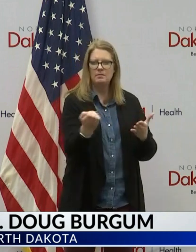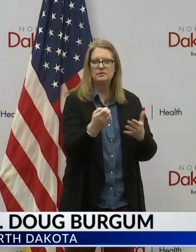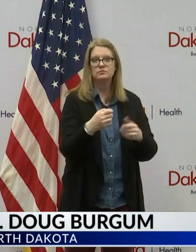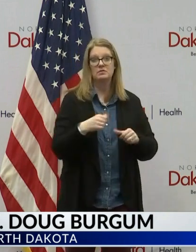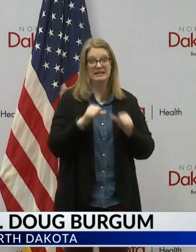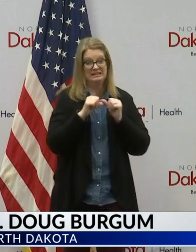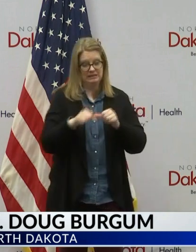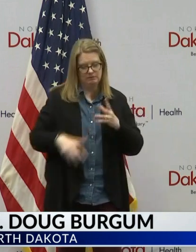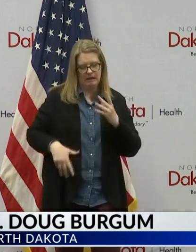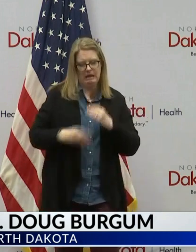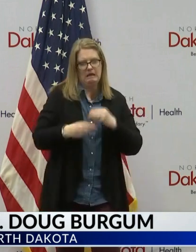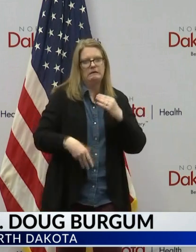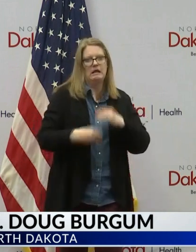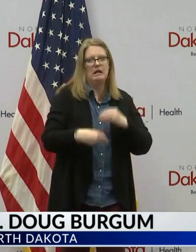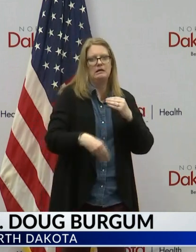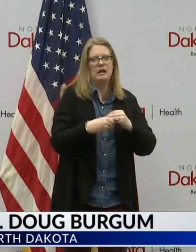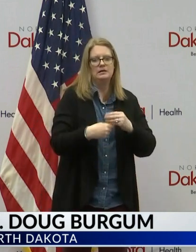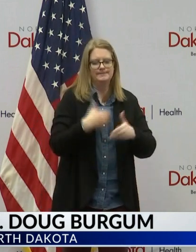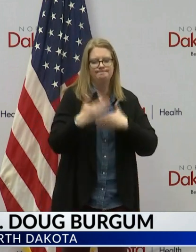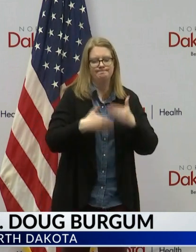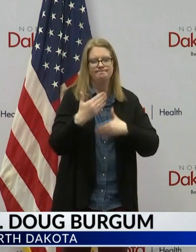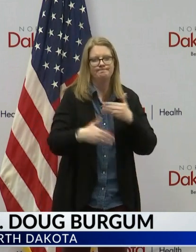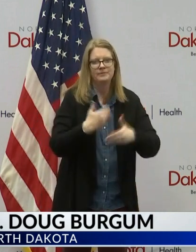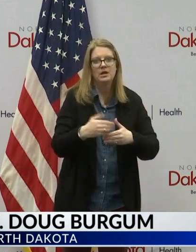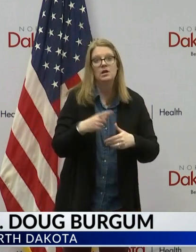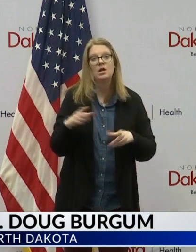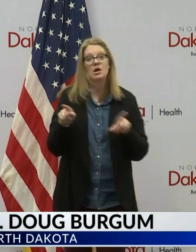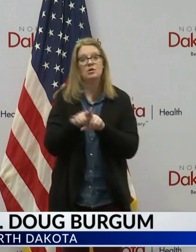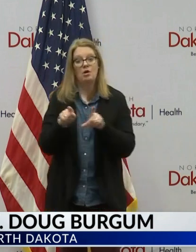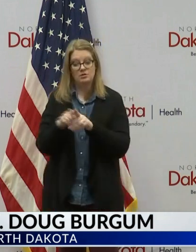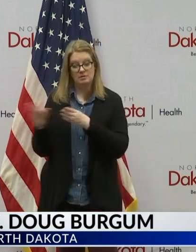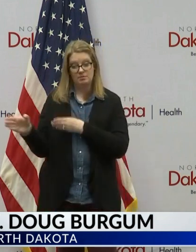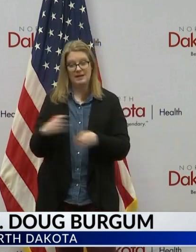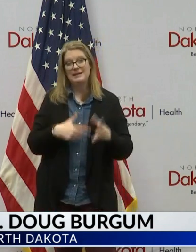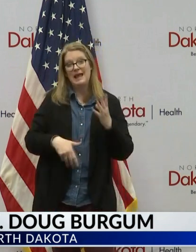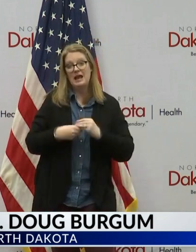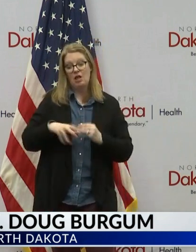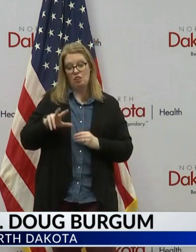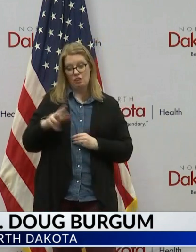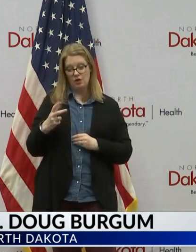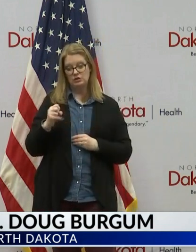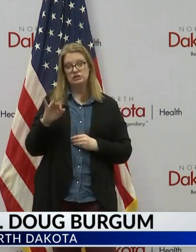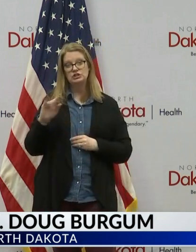VALIDATE THAT EQUIPMENT. THAT IS EARLY NEXT WEEK. SO WE WILL CONTINUE TO ADD MORE EQUIPMENT.